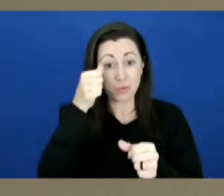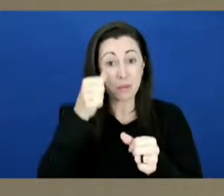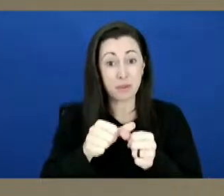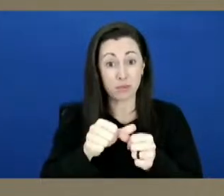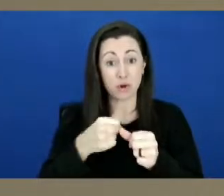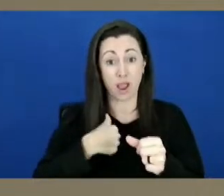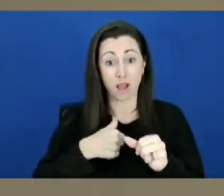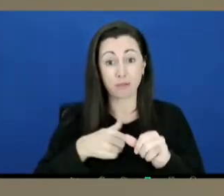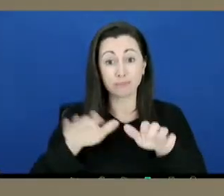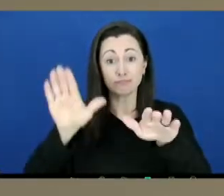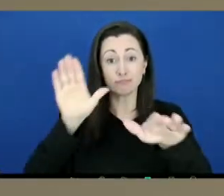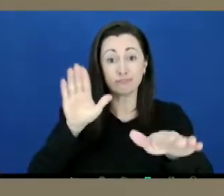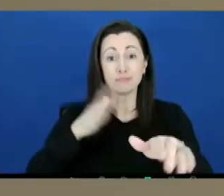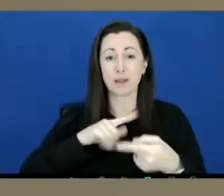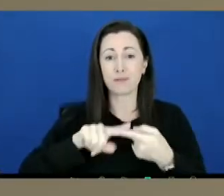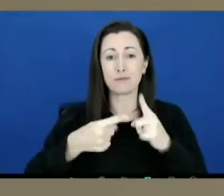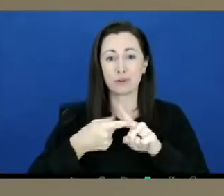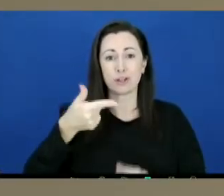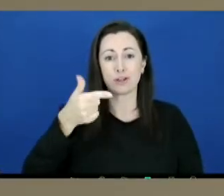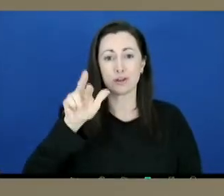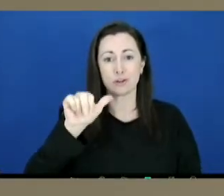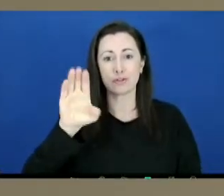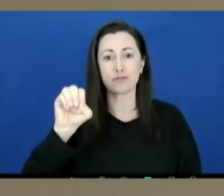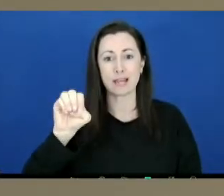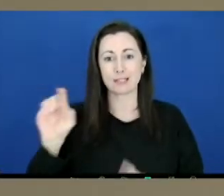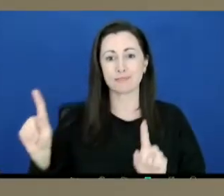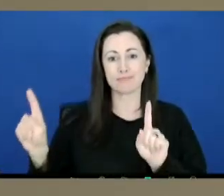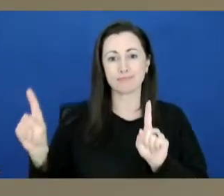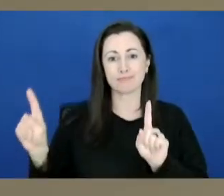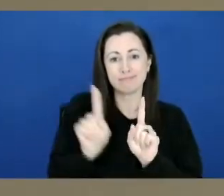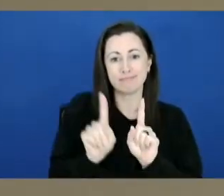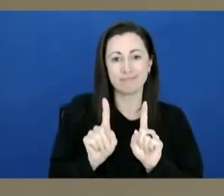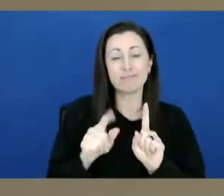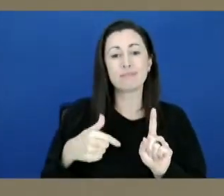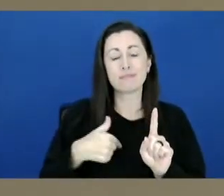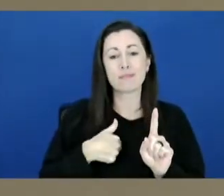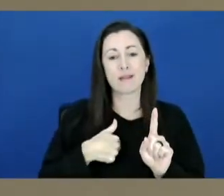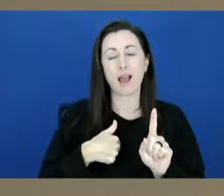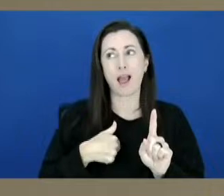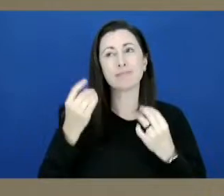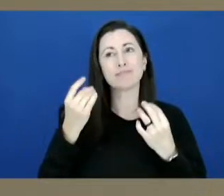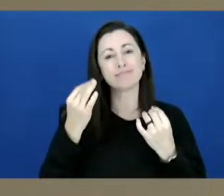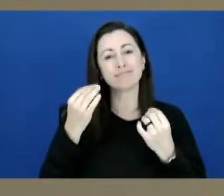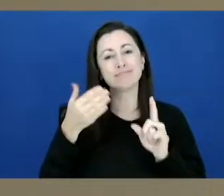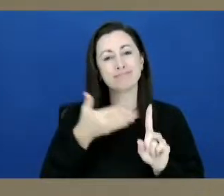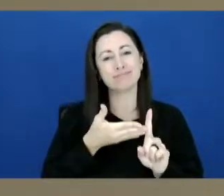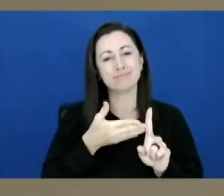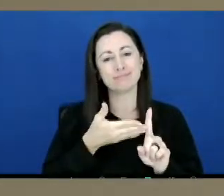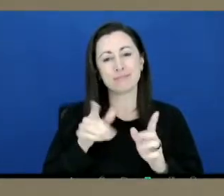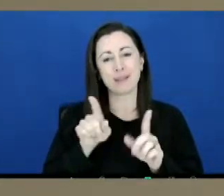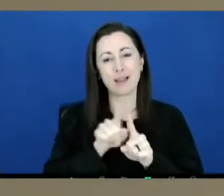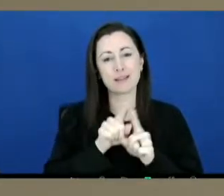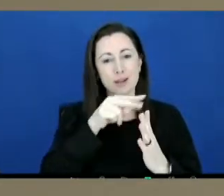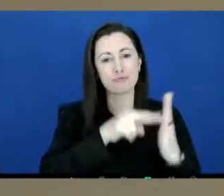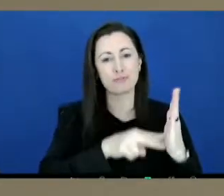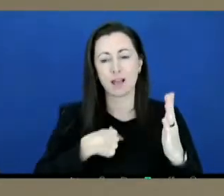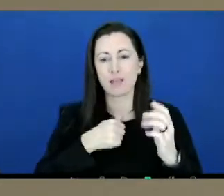AND I REMEMBER WHEN I GOT SWORN IN, MY FRIEND GRACE STOOD WITH